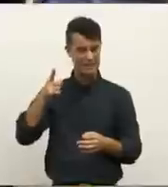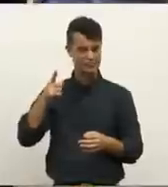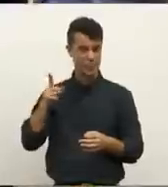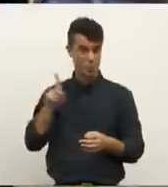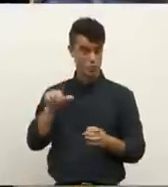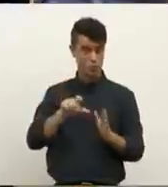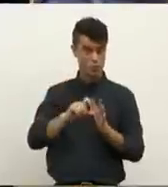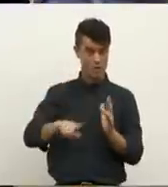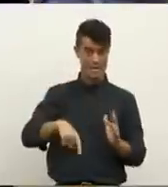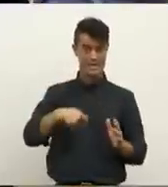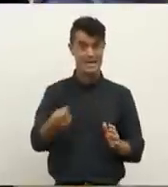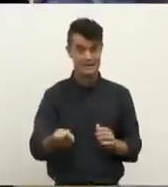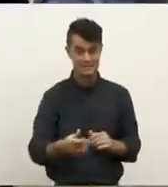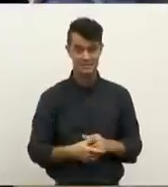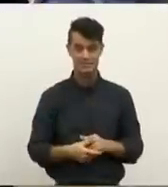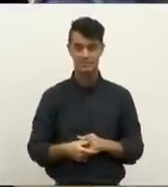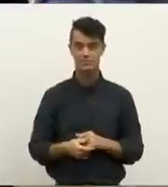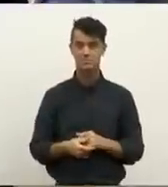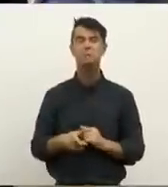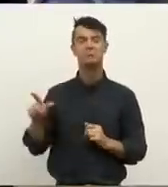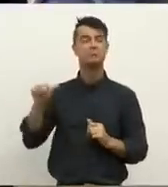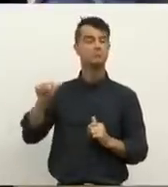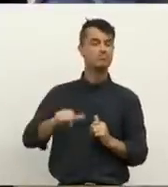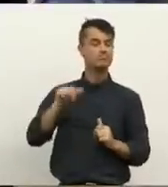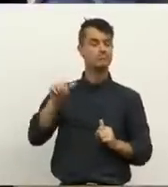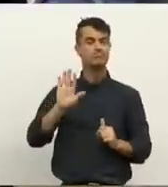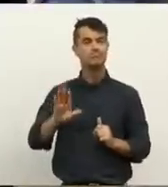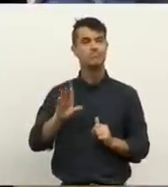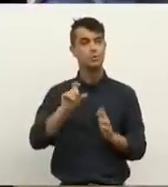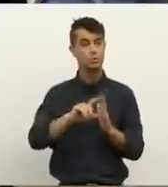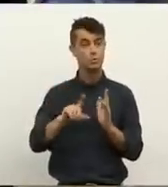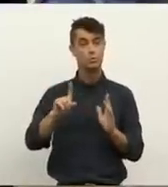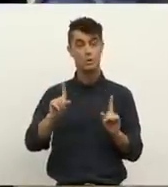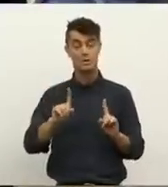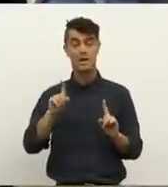So, what we then do is based on what you feel your needs are,